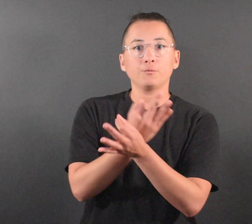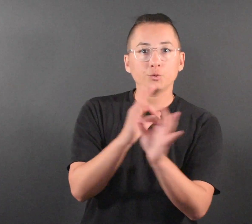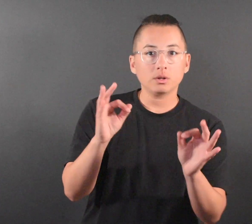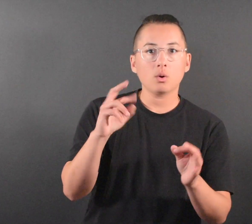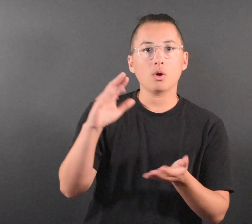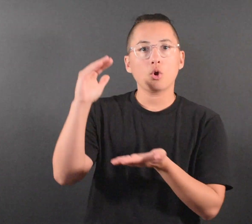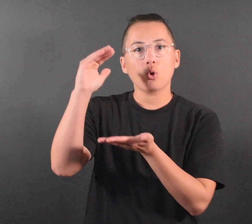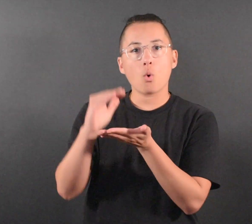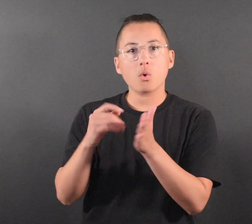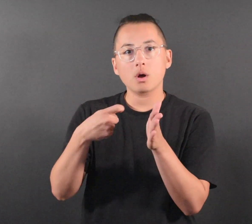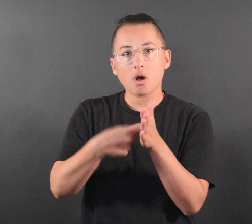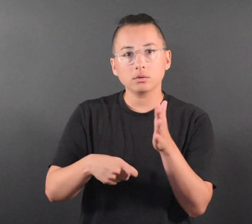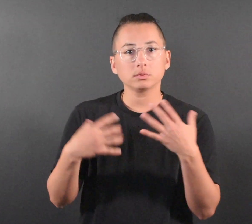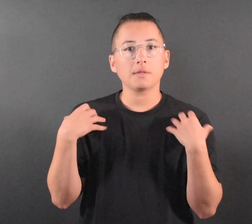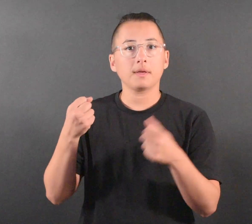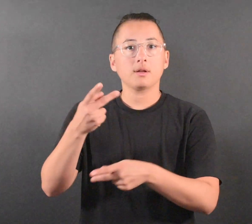Find free or low-cost health care